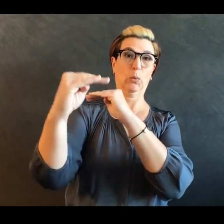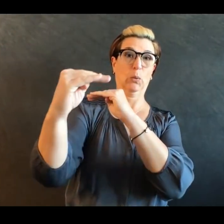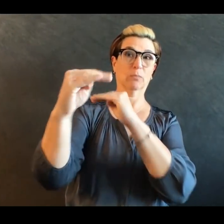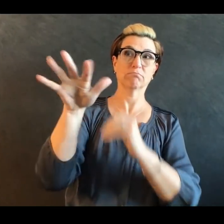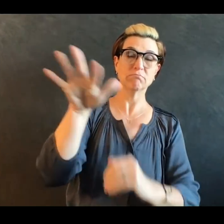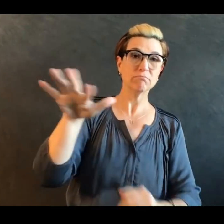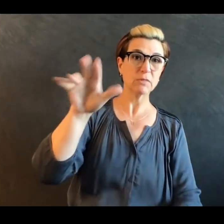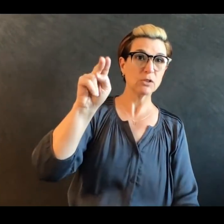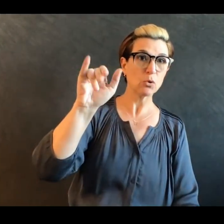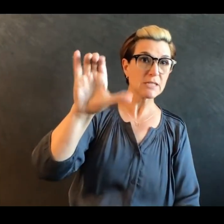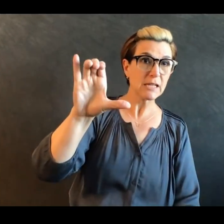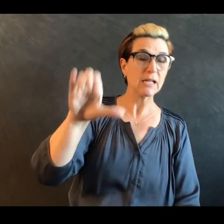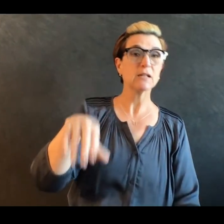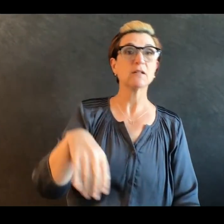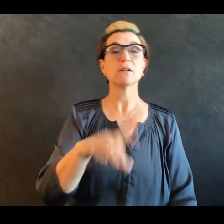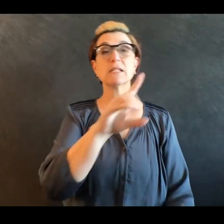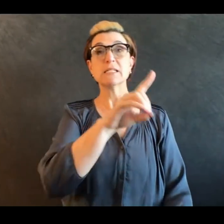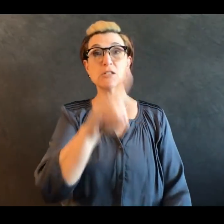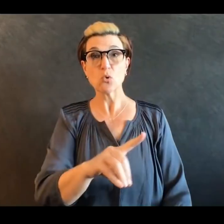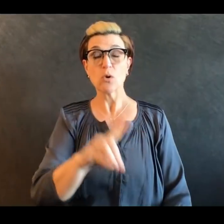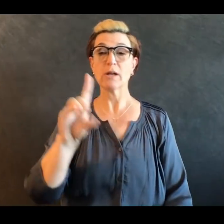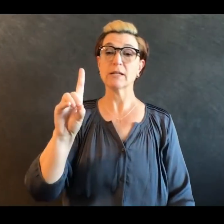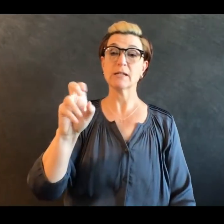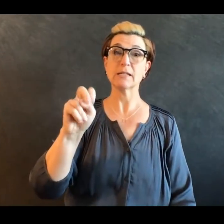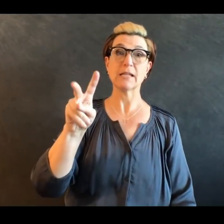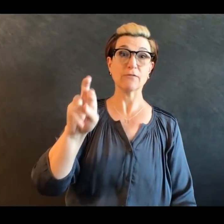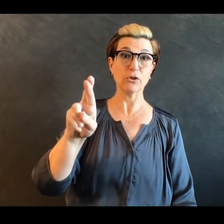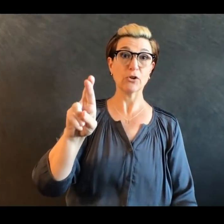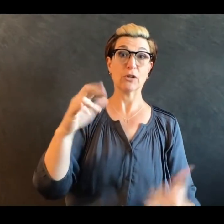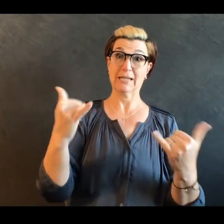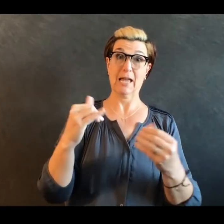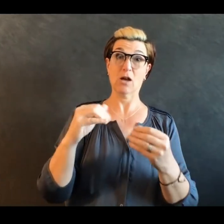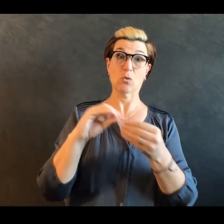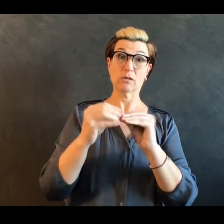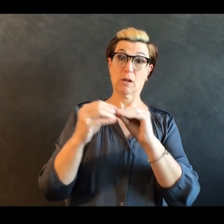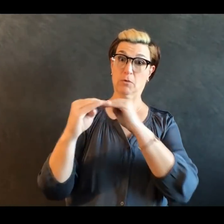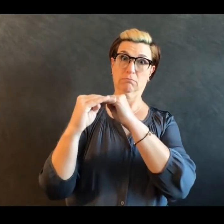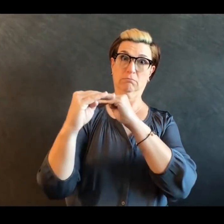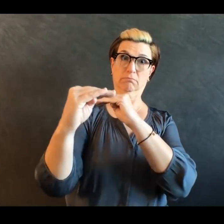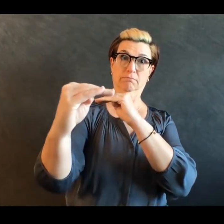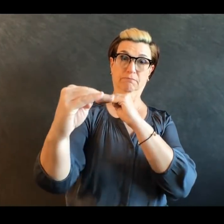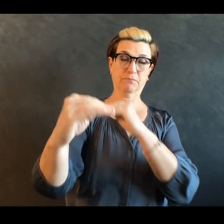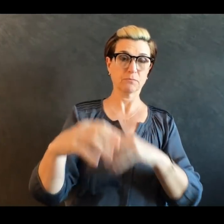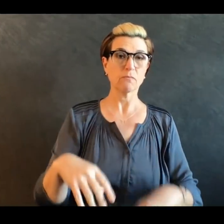and Denver metro areas are flat Washington d.c Baltimore Philadelphia